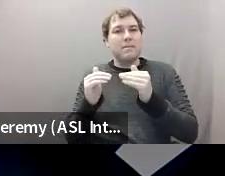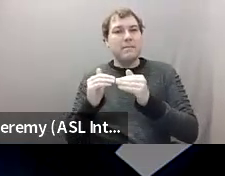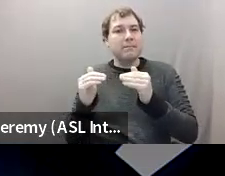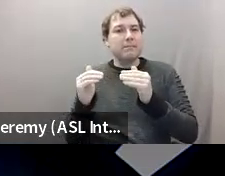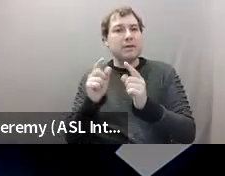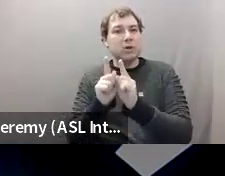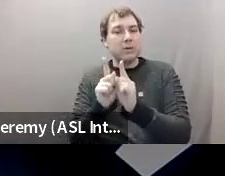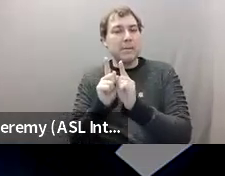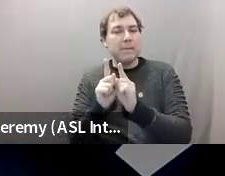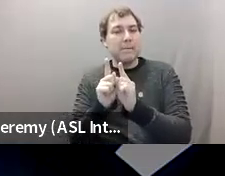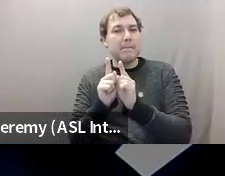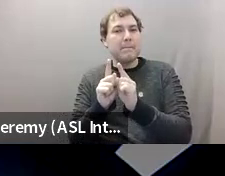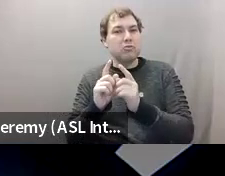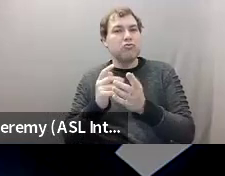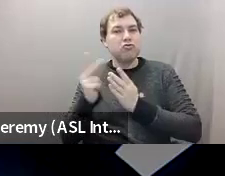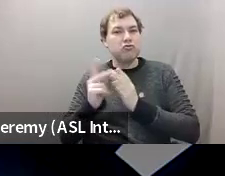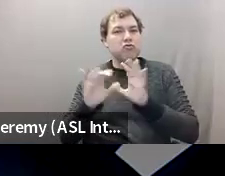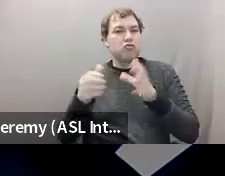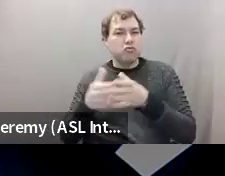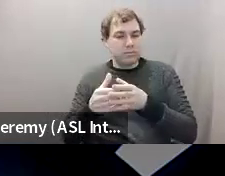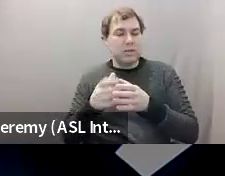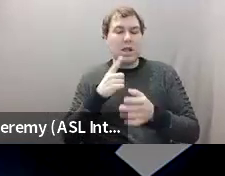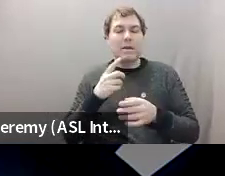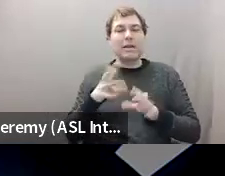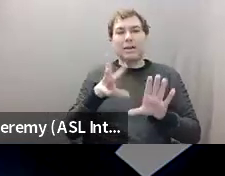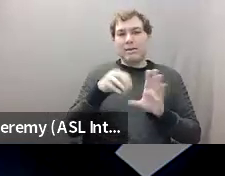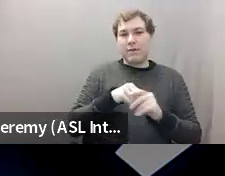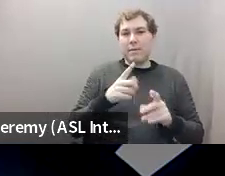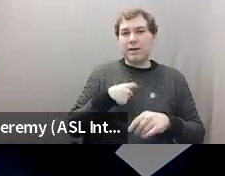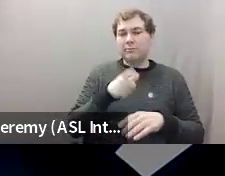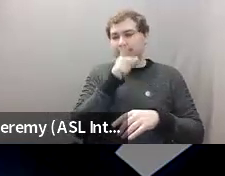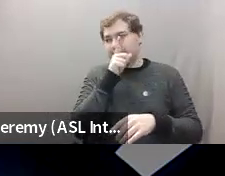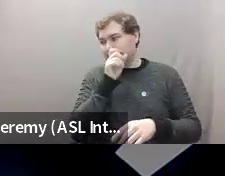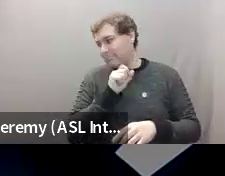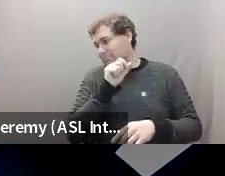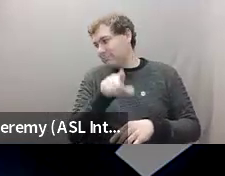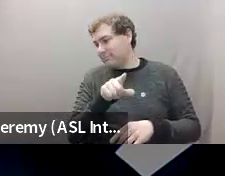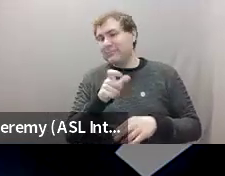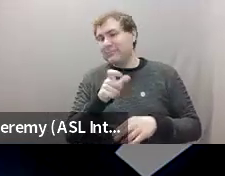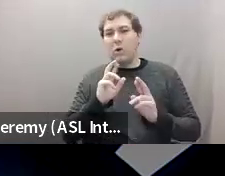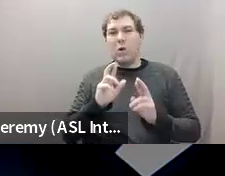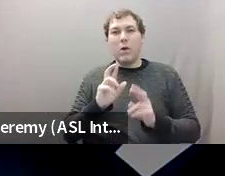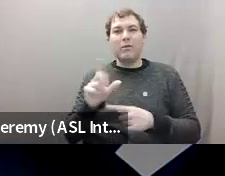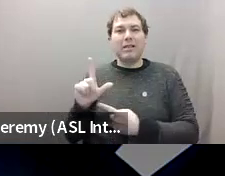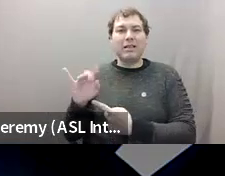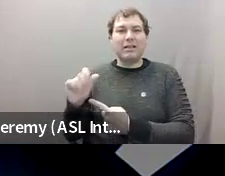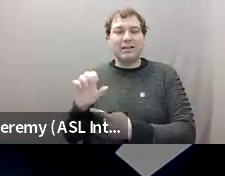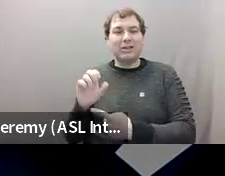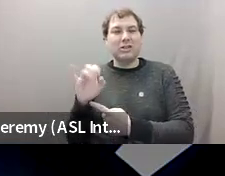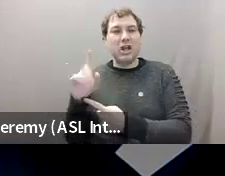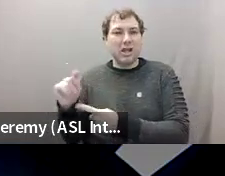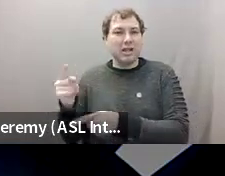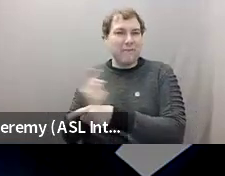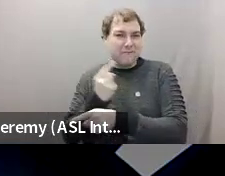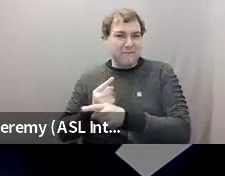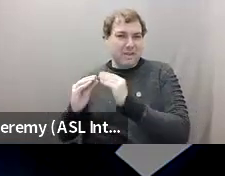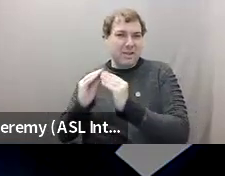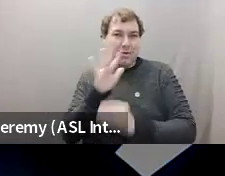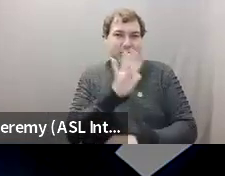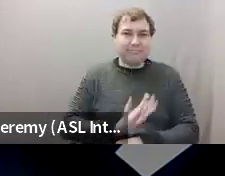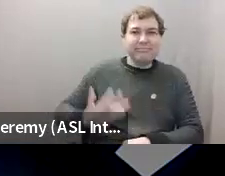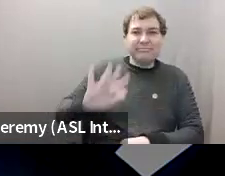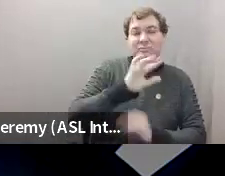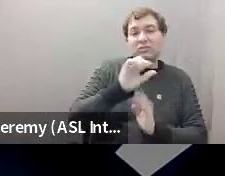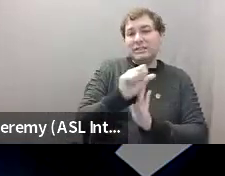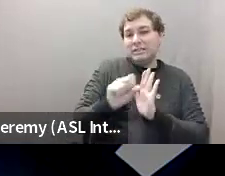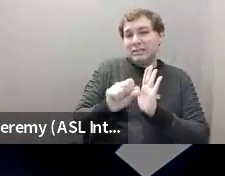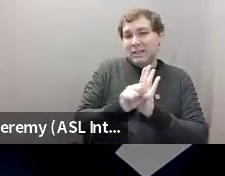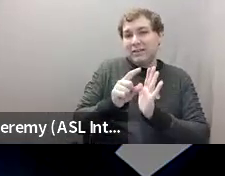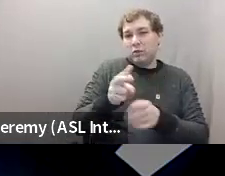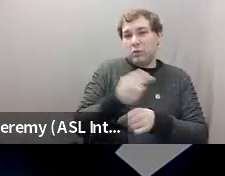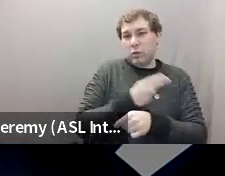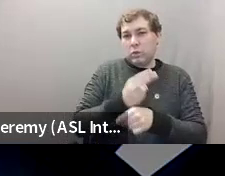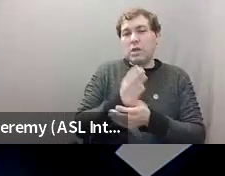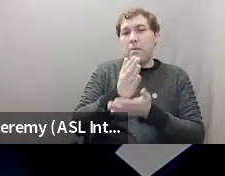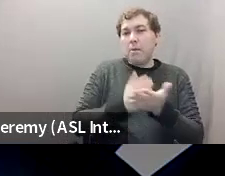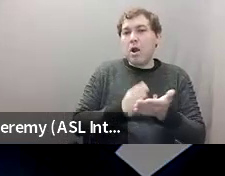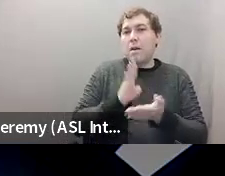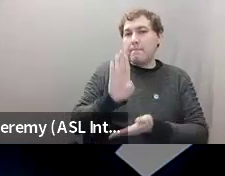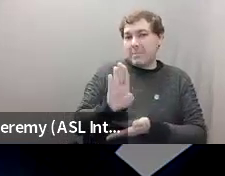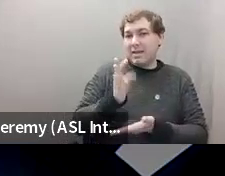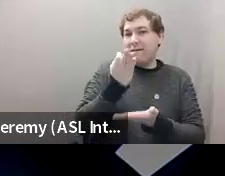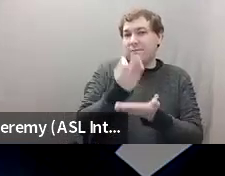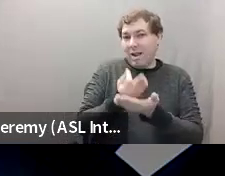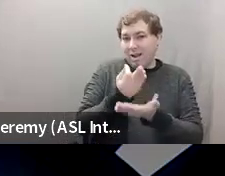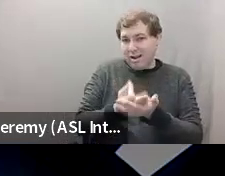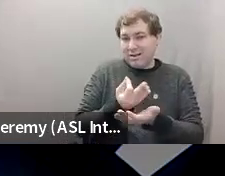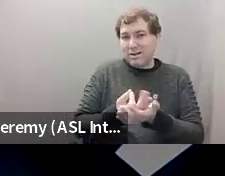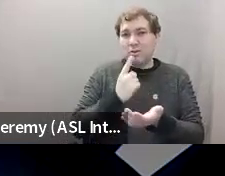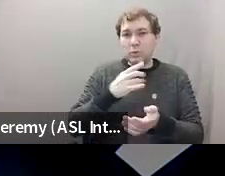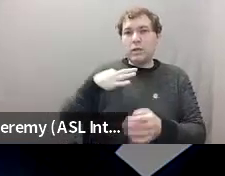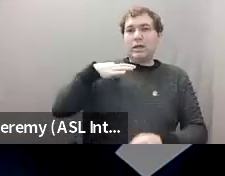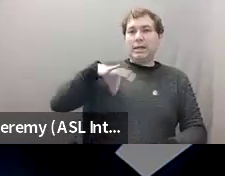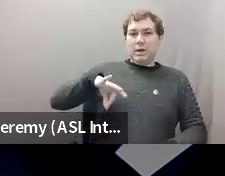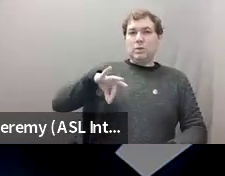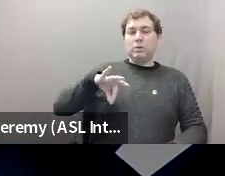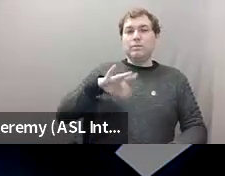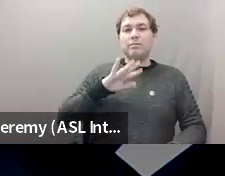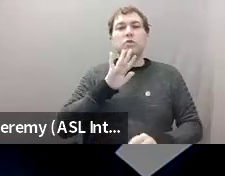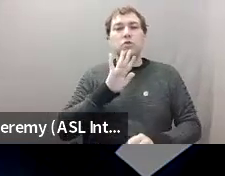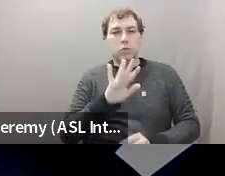Cassidy Thorne: So it's a way to get involved. And I'm gonna say this under my breath and hope Linda or Scott can correct me. But throughout the whole state, what I've heard is, you can use part B funding to count those towards on your numbers.